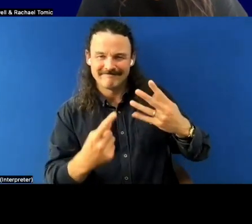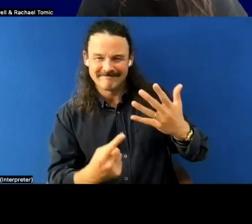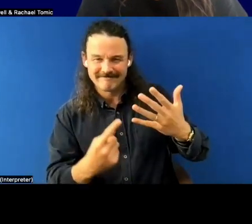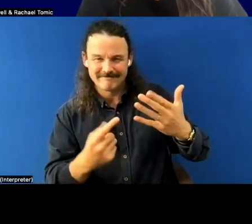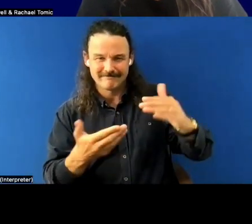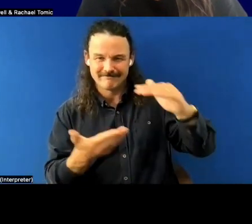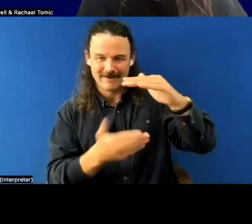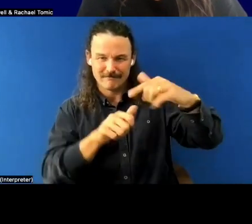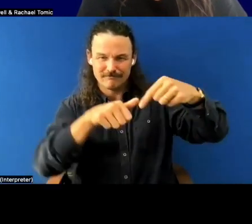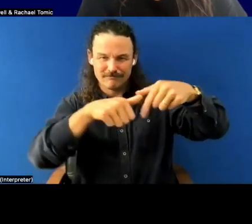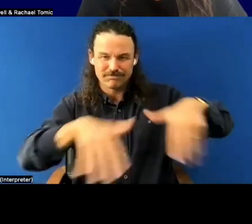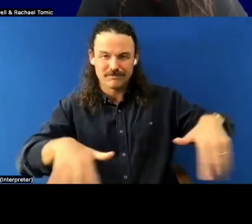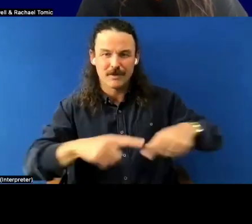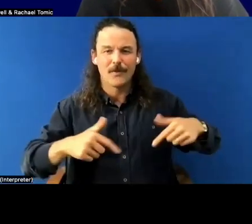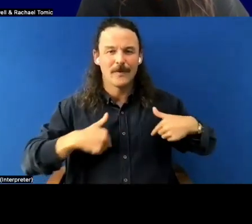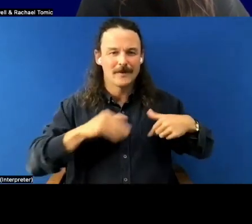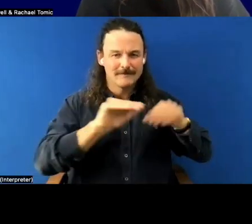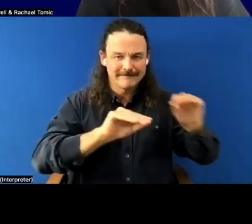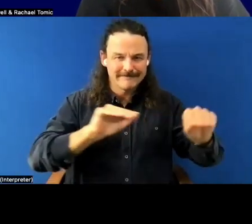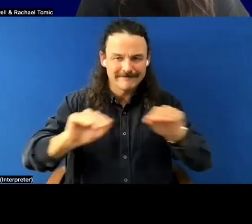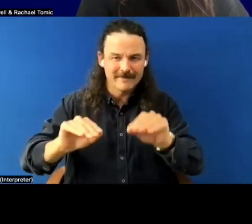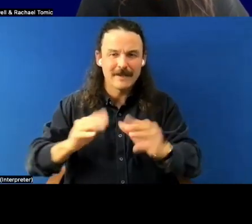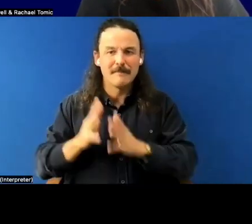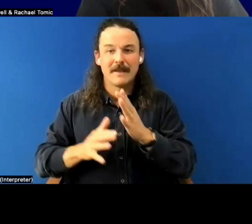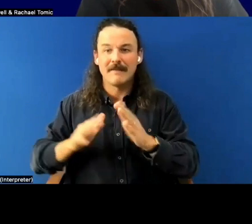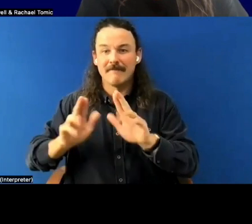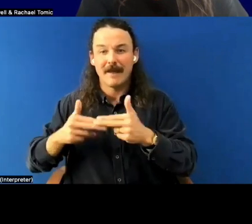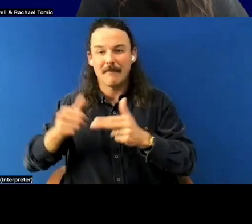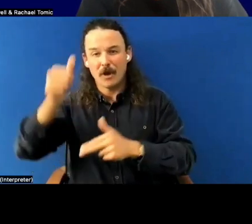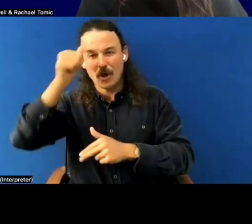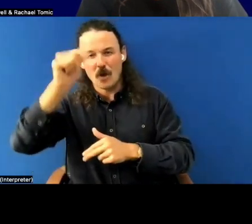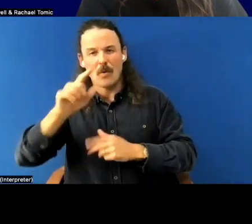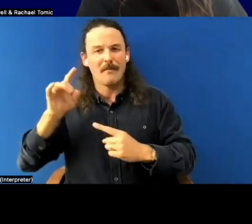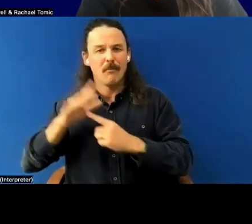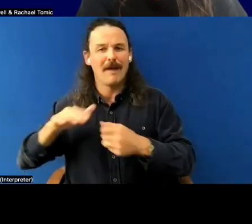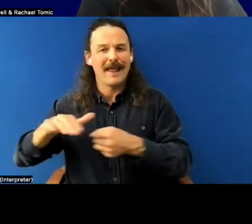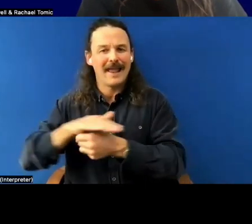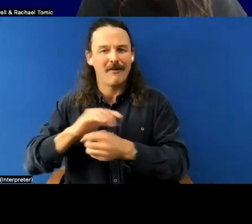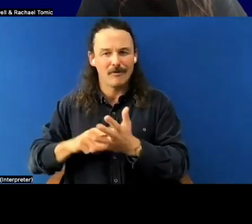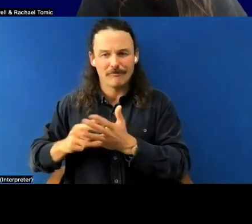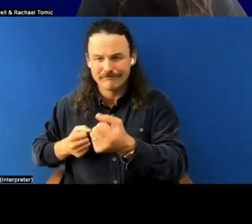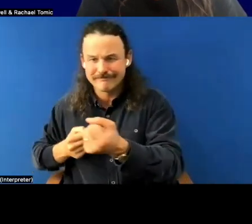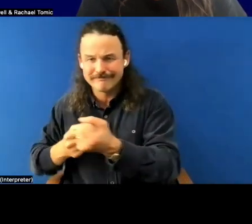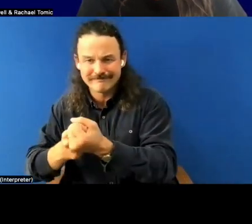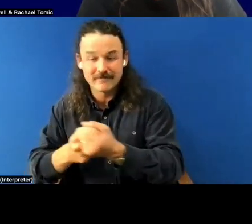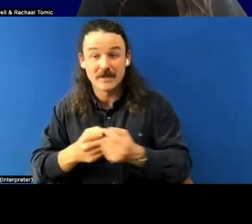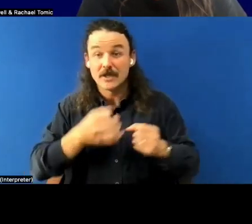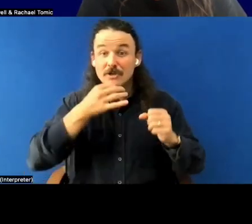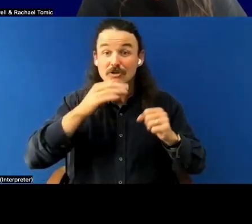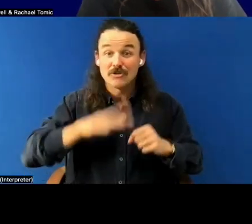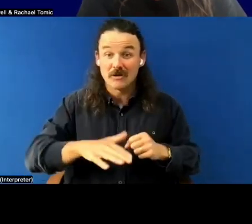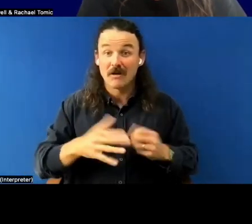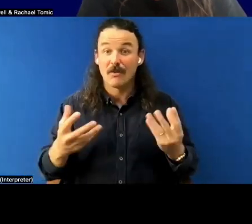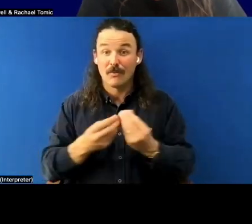and family. Childhood disabilities are complex conditions that can impact the trajectory of